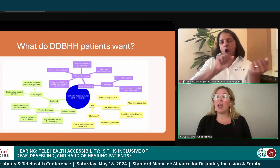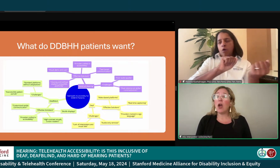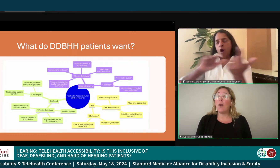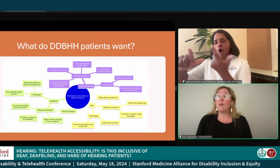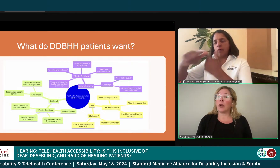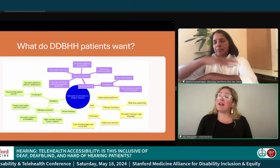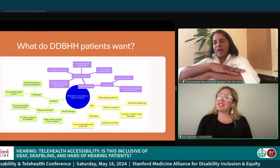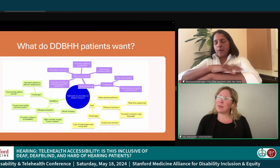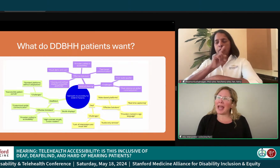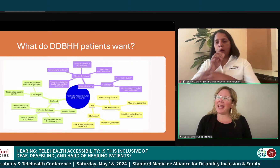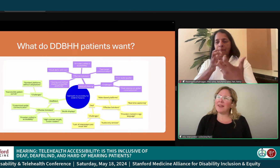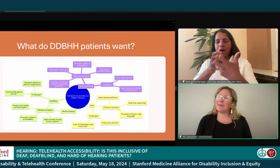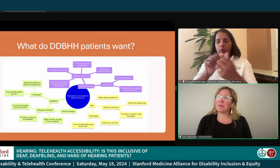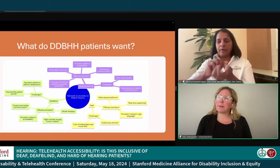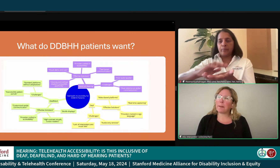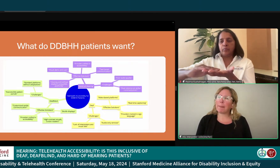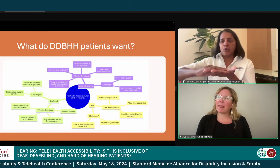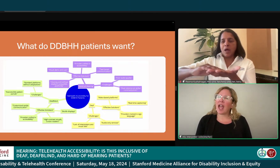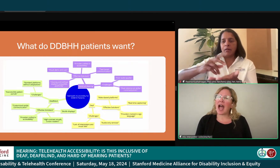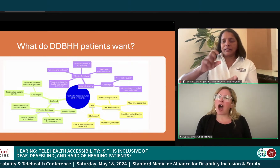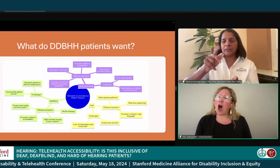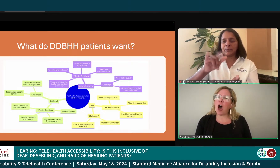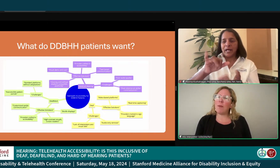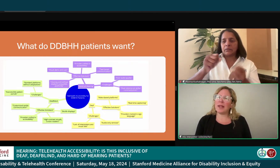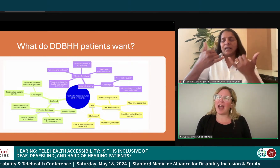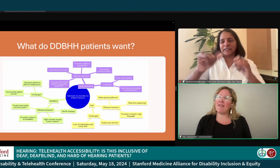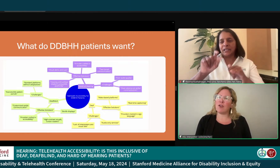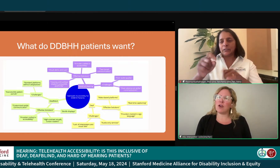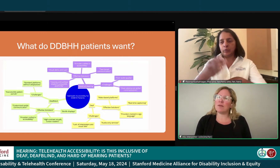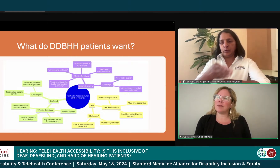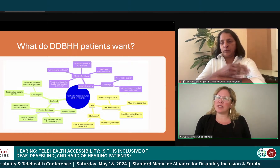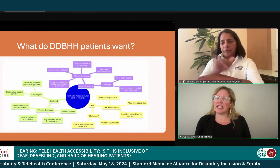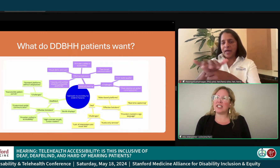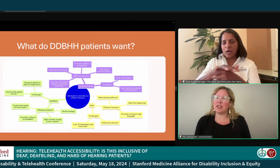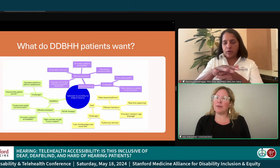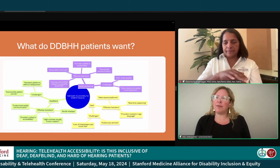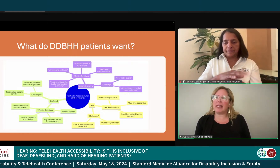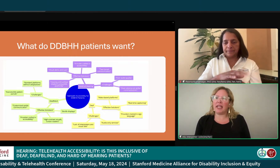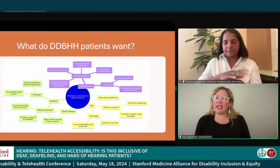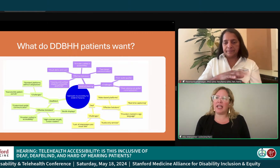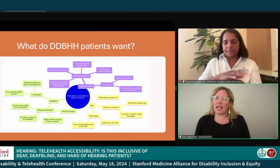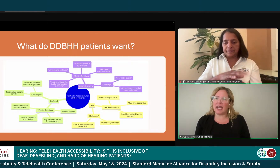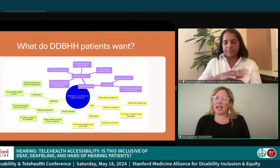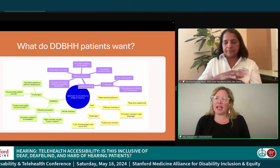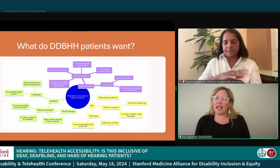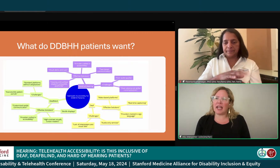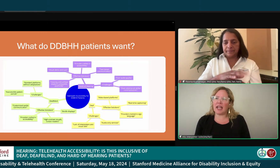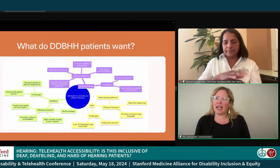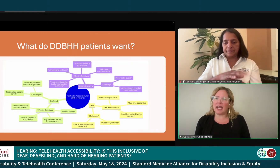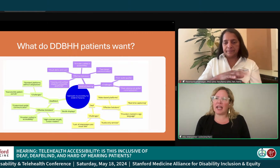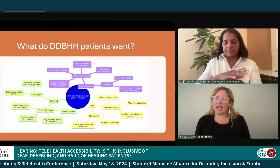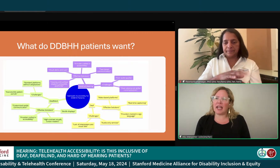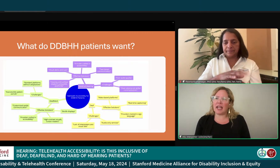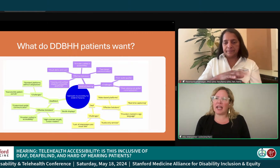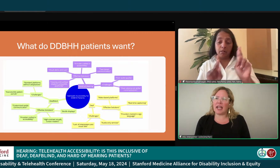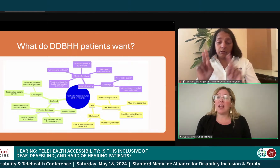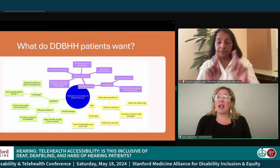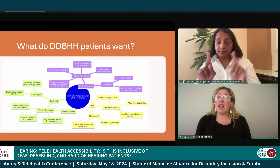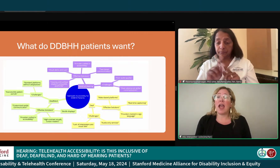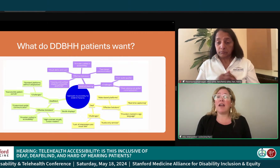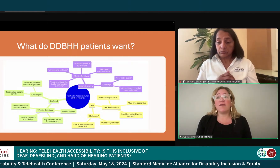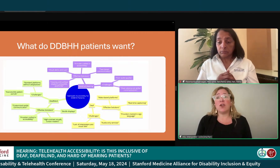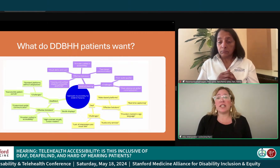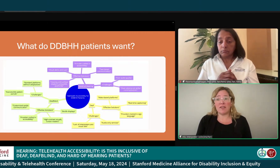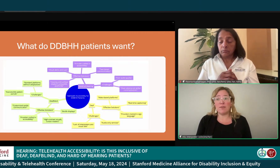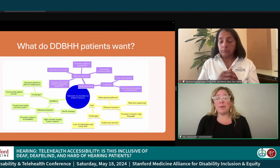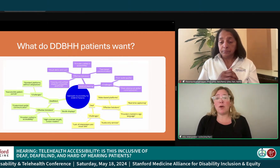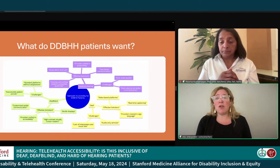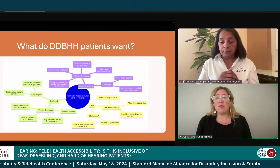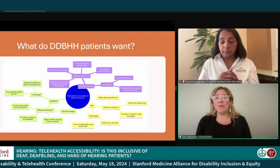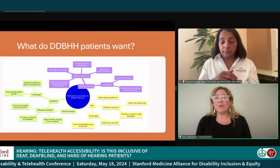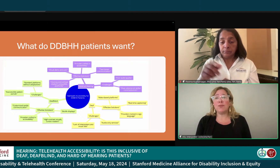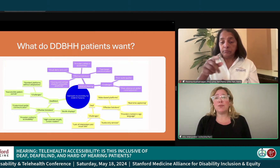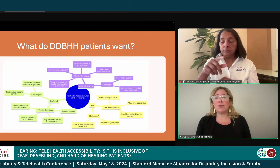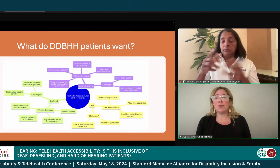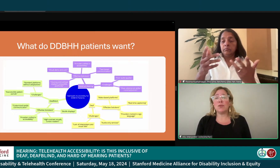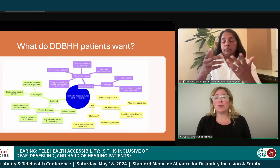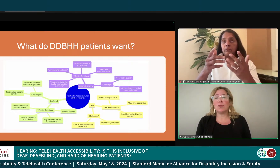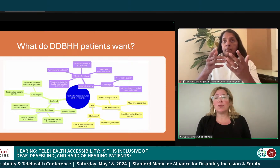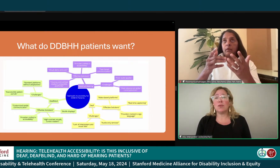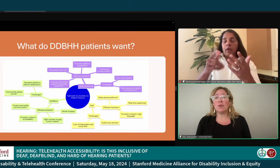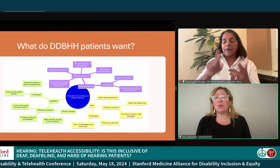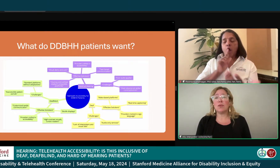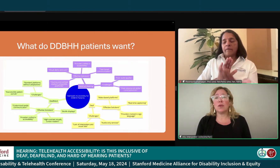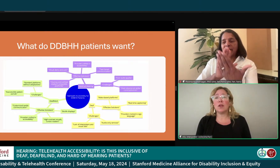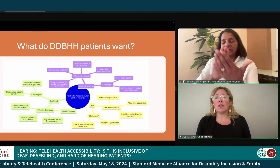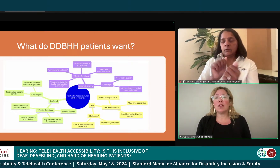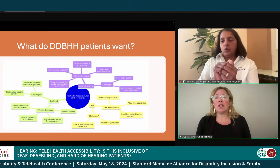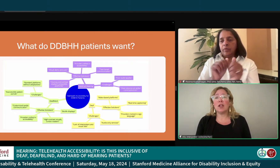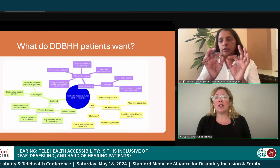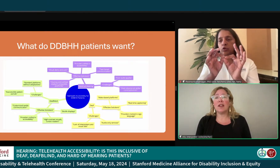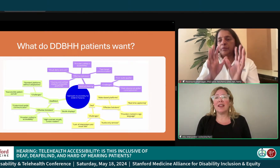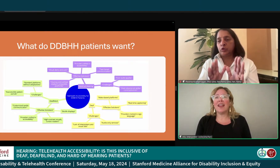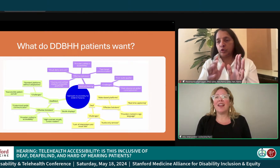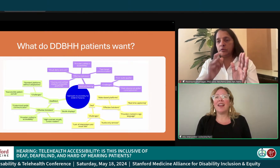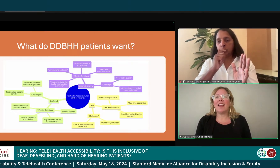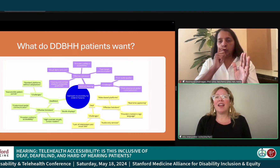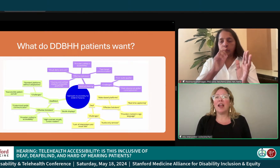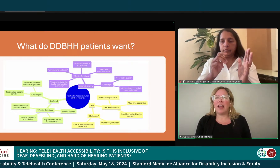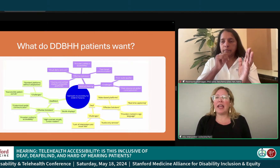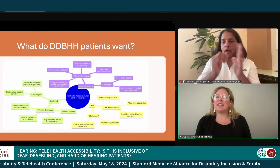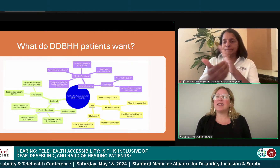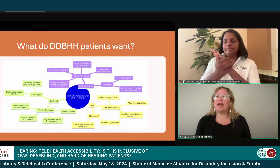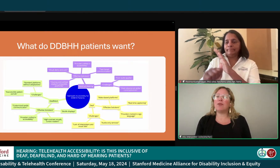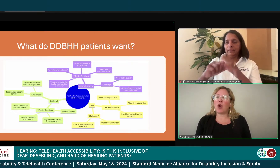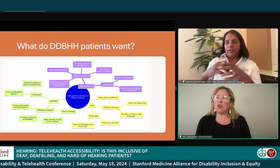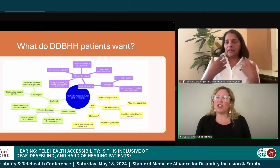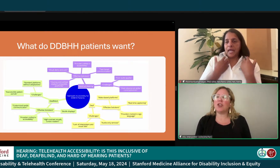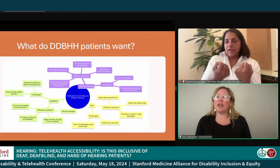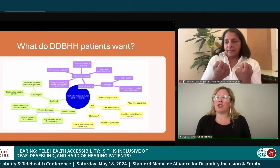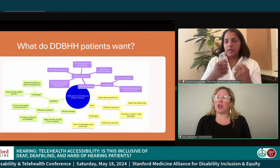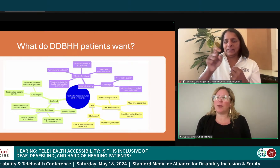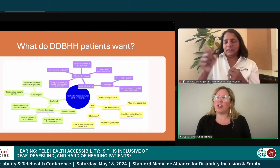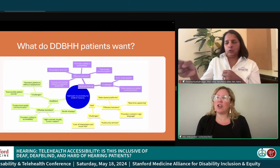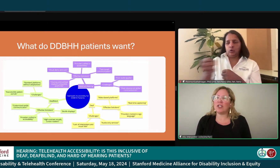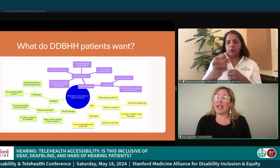Braille display all platforms need to be. And for deaf people. It's the approach to interpreters,